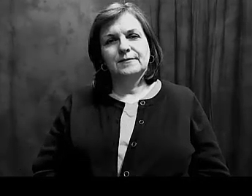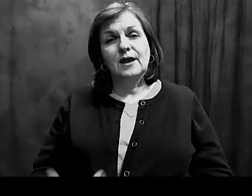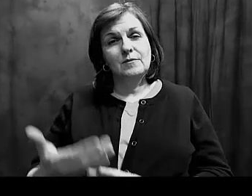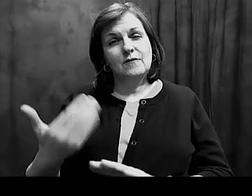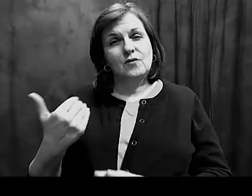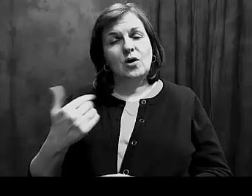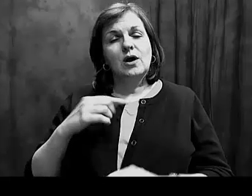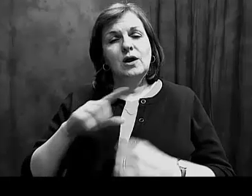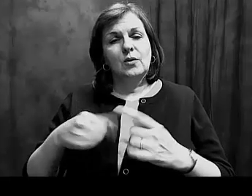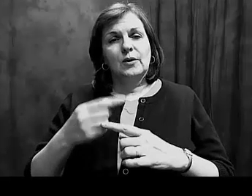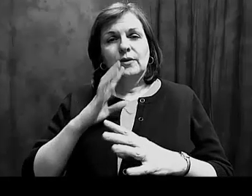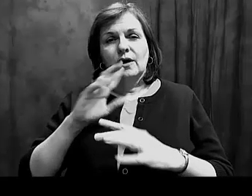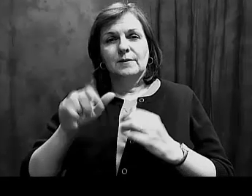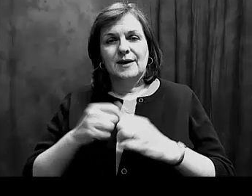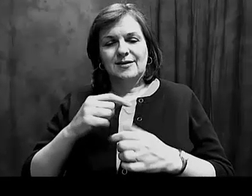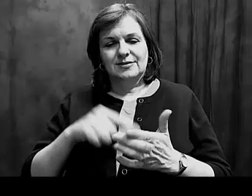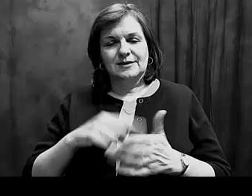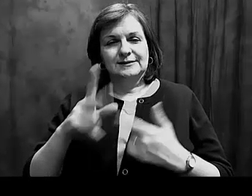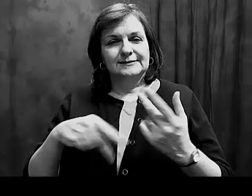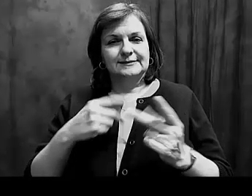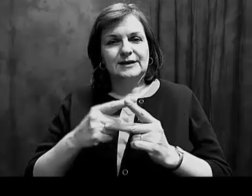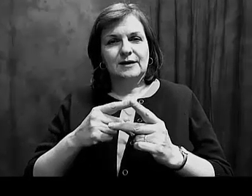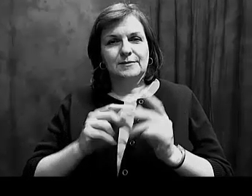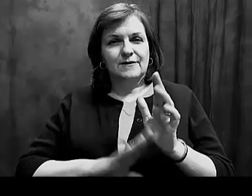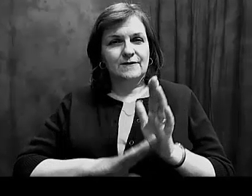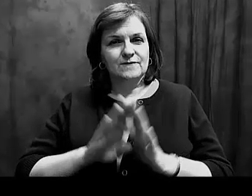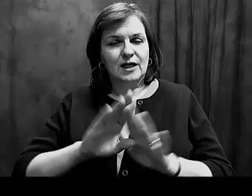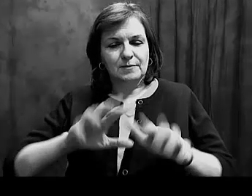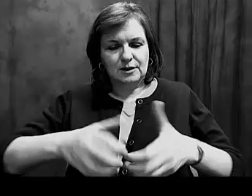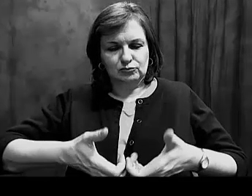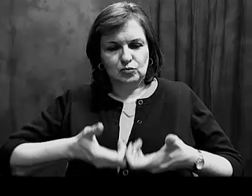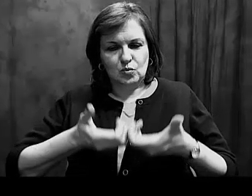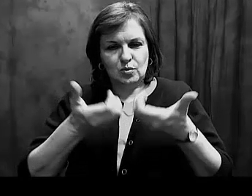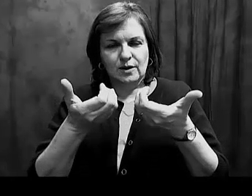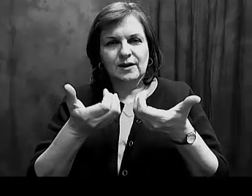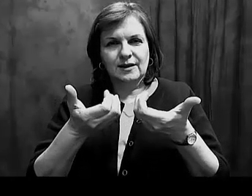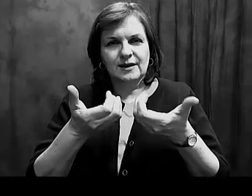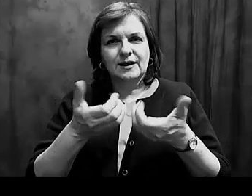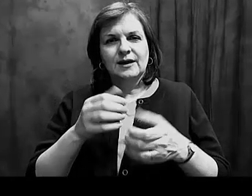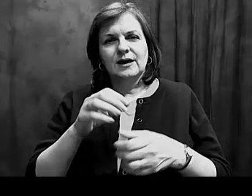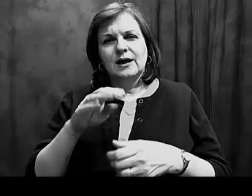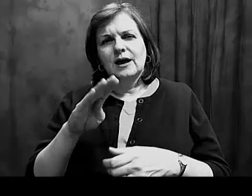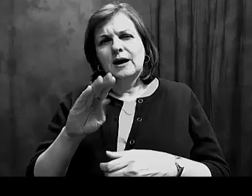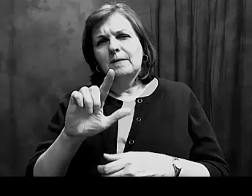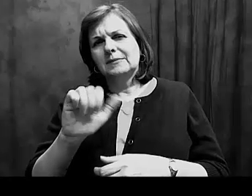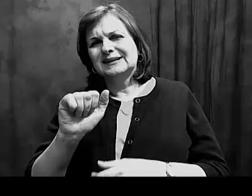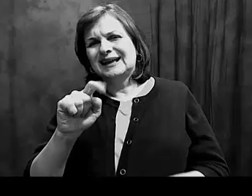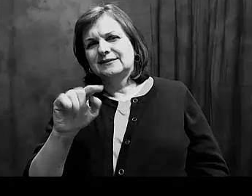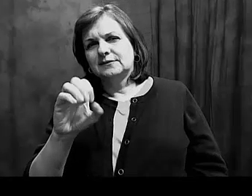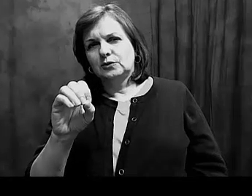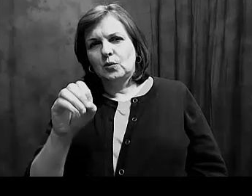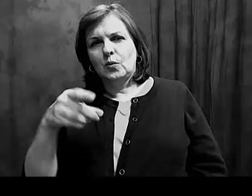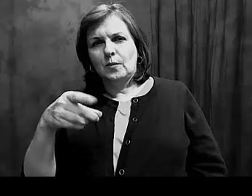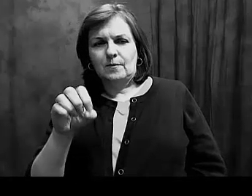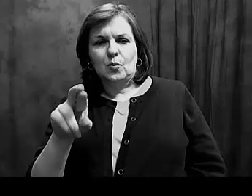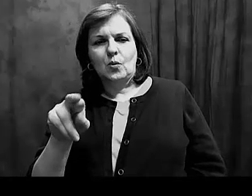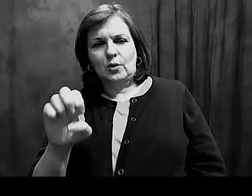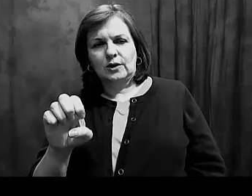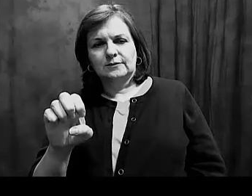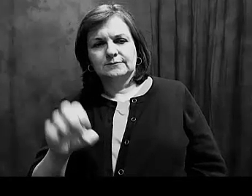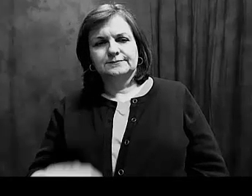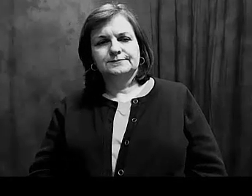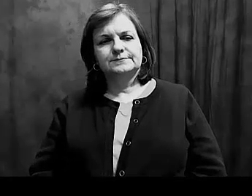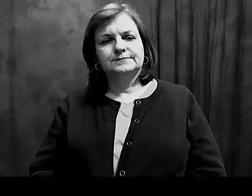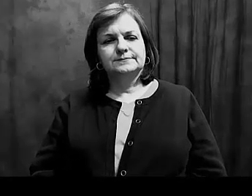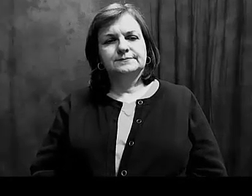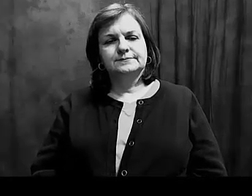when we started to think about these organisms and this development was the blastopore